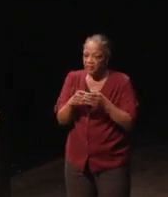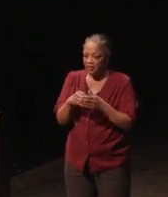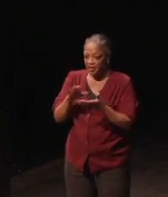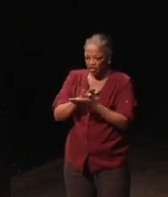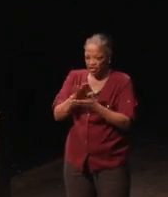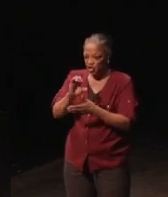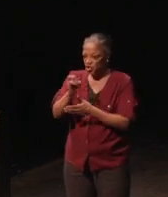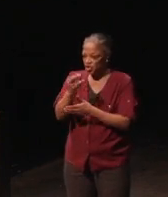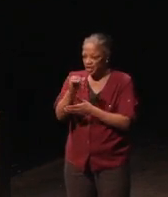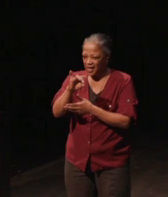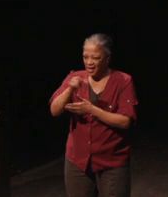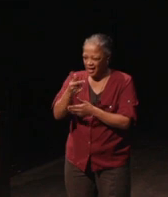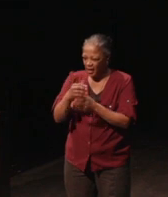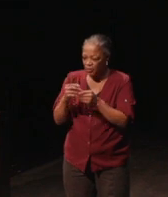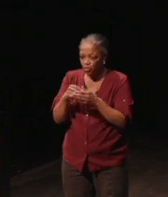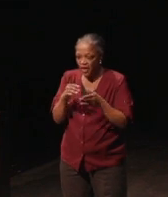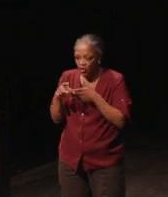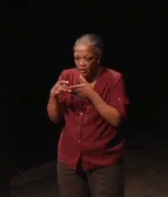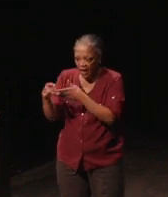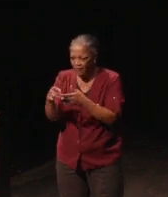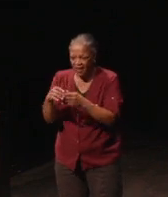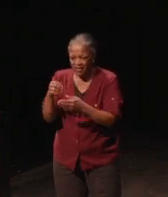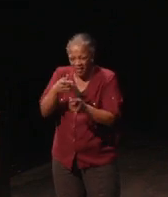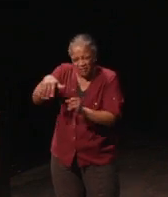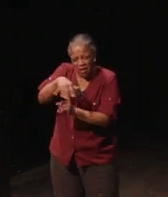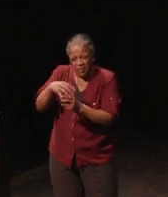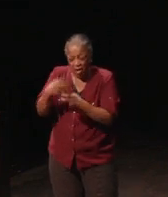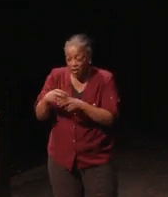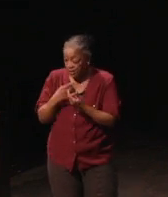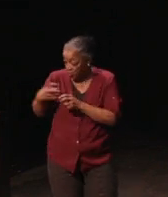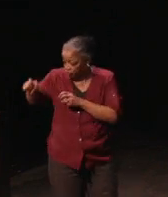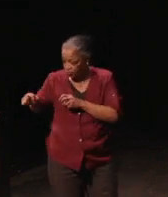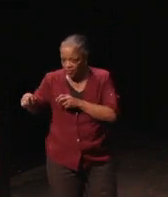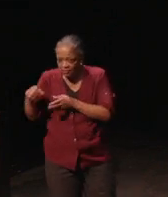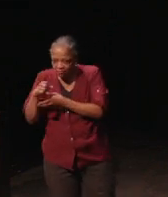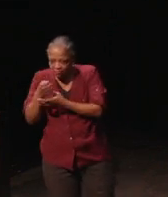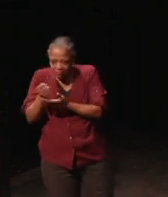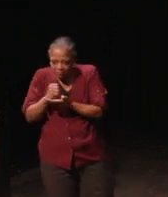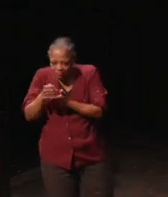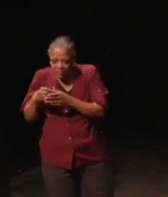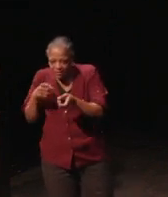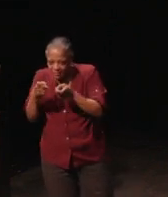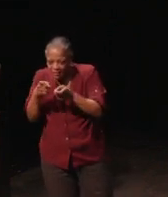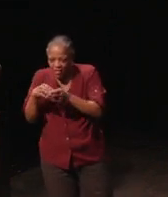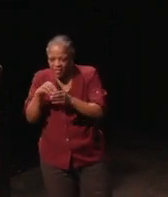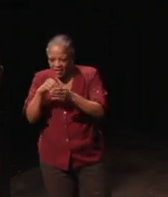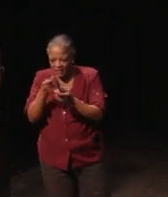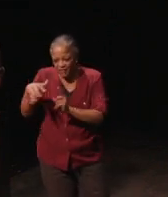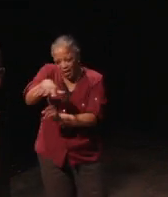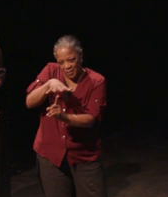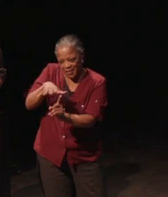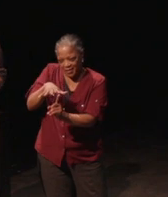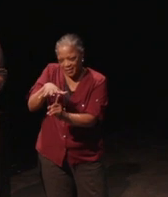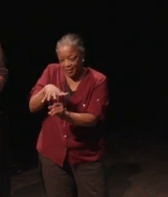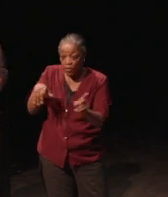finds navigating the environments challenging, someone sat next to them, navigating environments, helping them out. You can also have